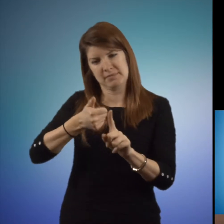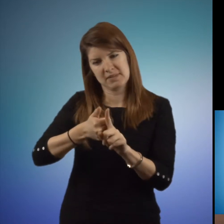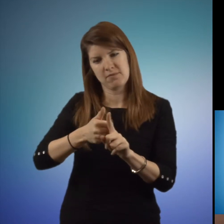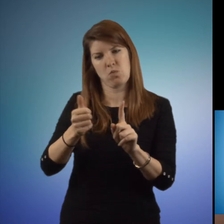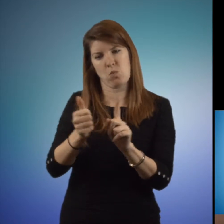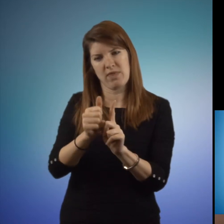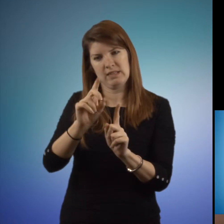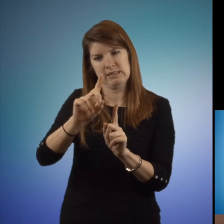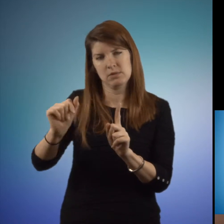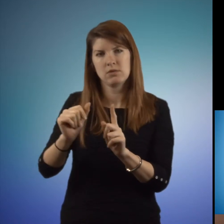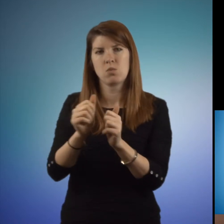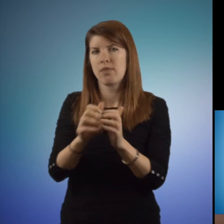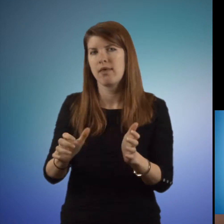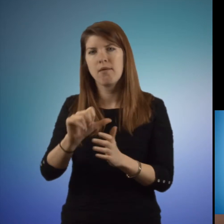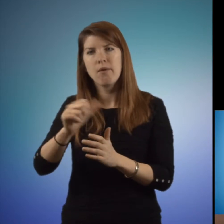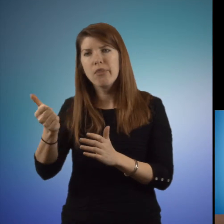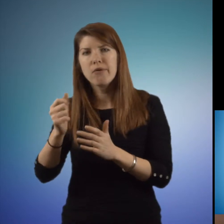without any of these other accommodations.